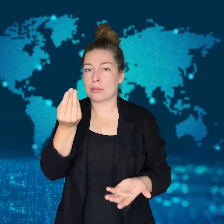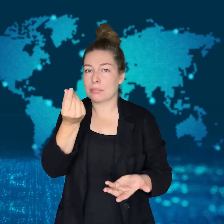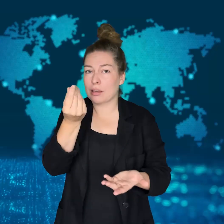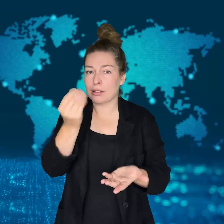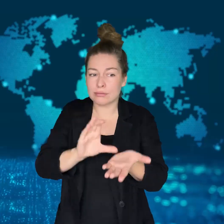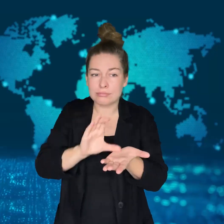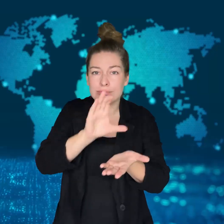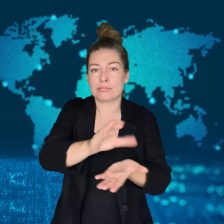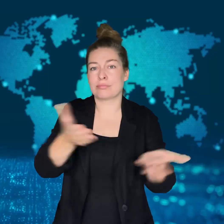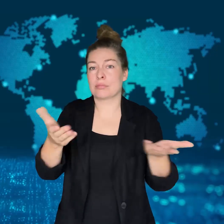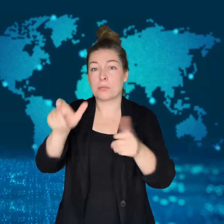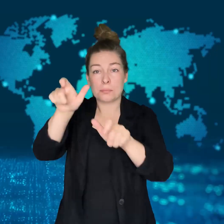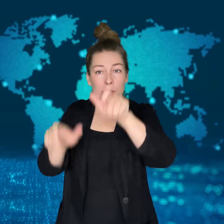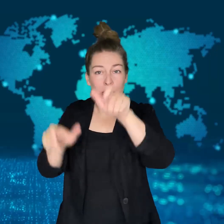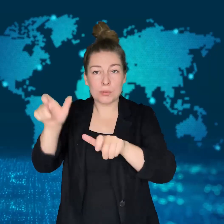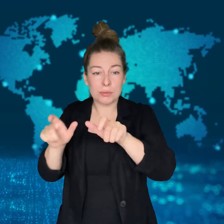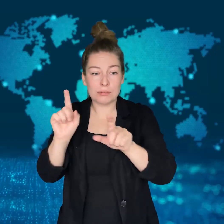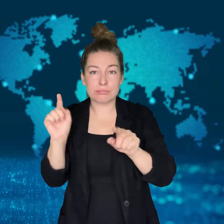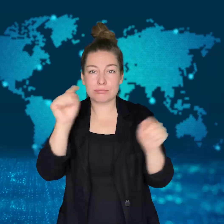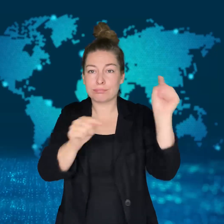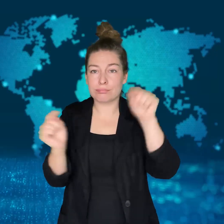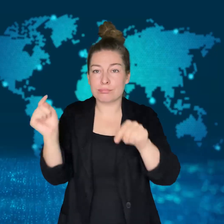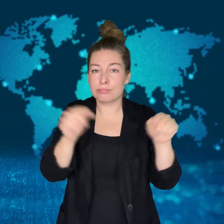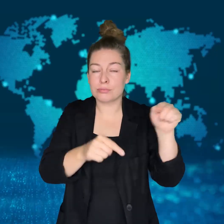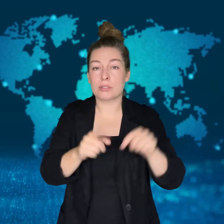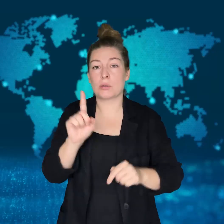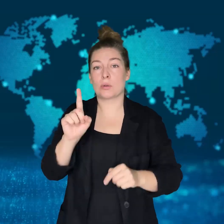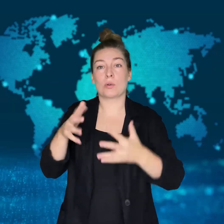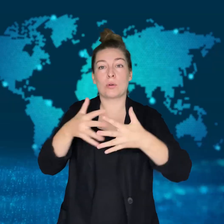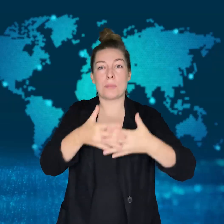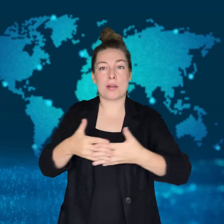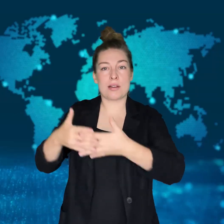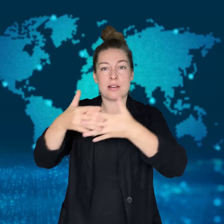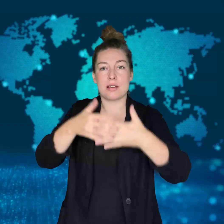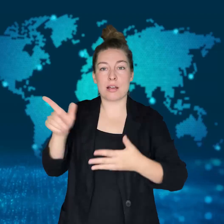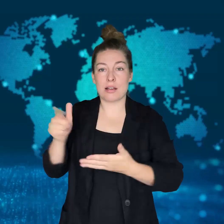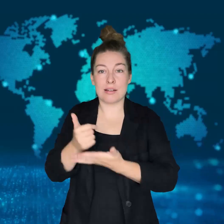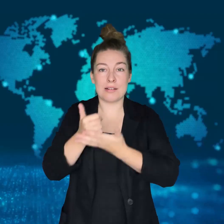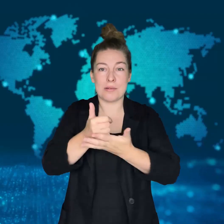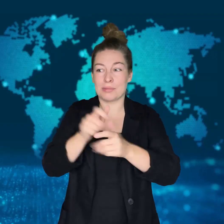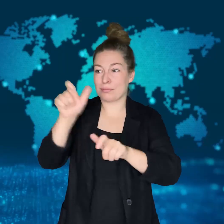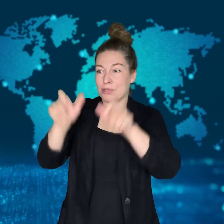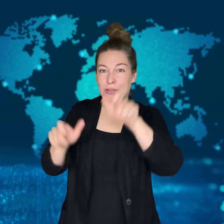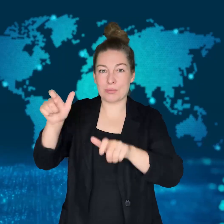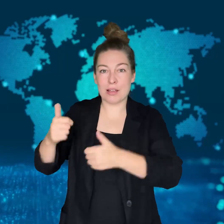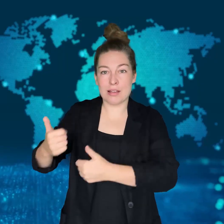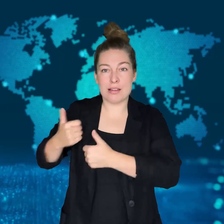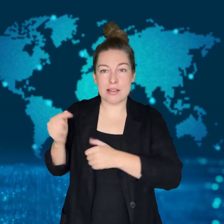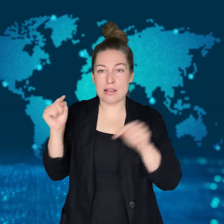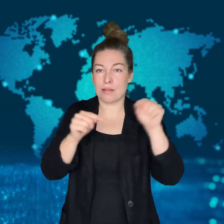The US has not offered troops, but will send other help